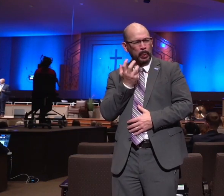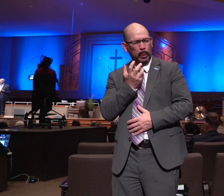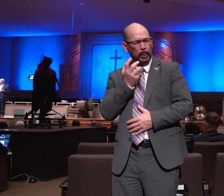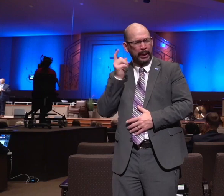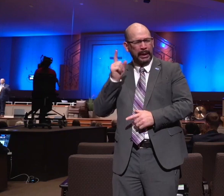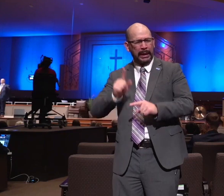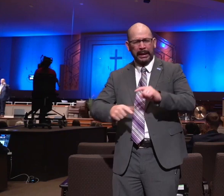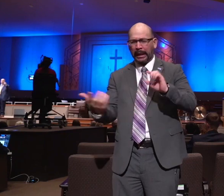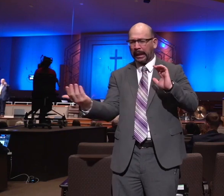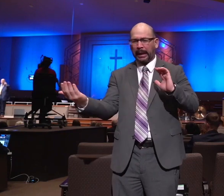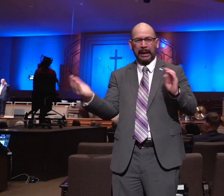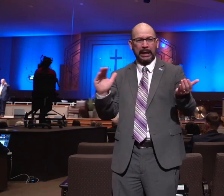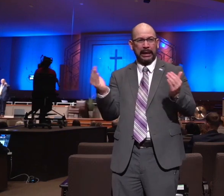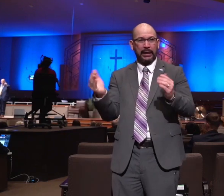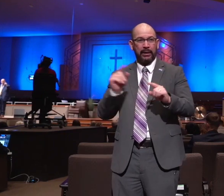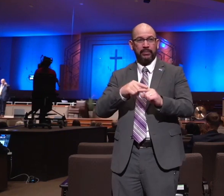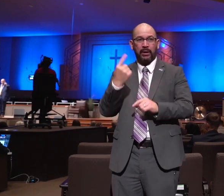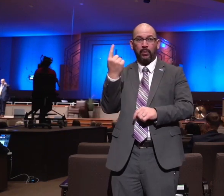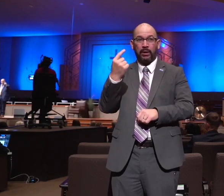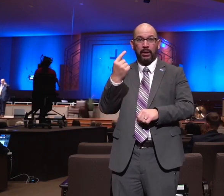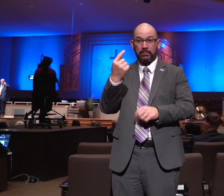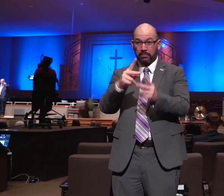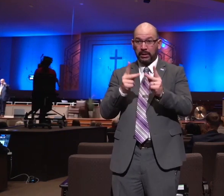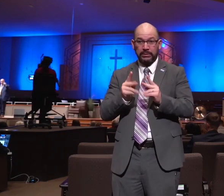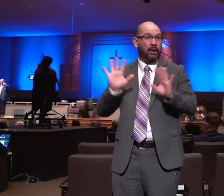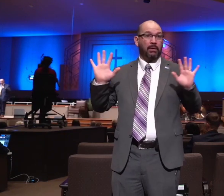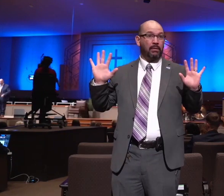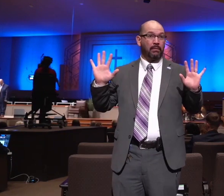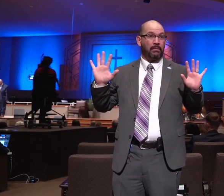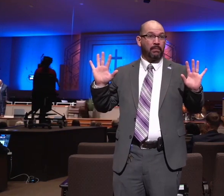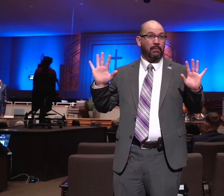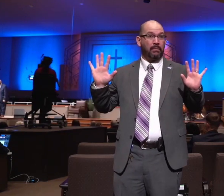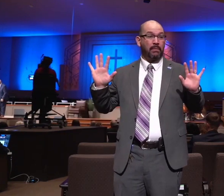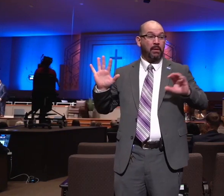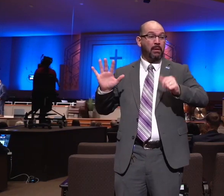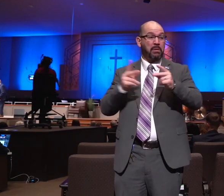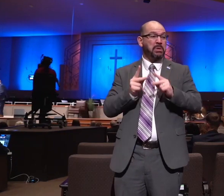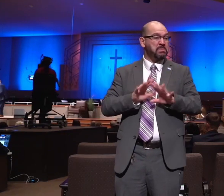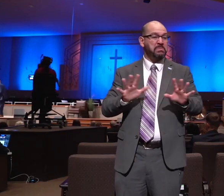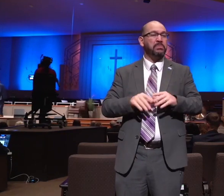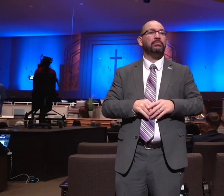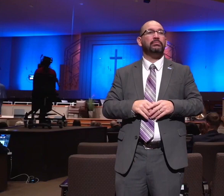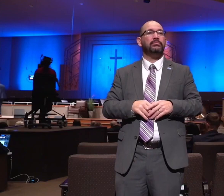but you could only get it one place